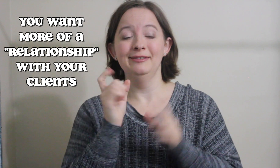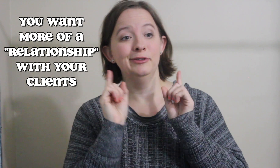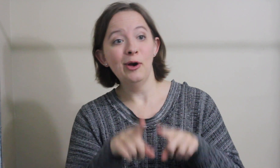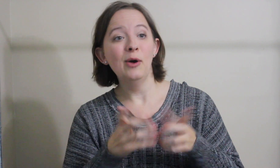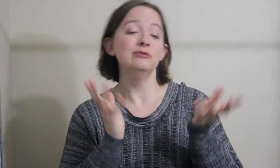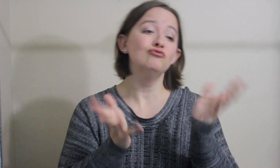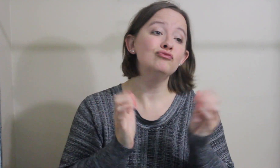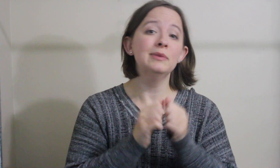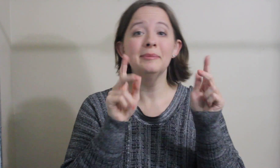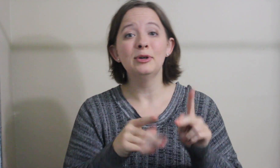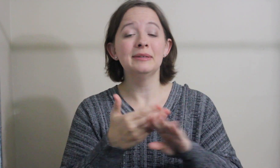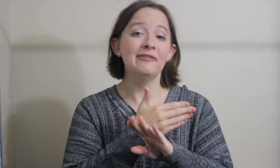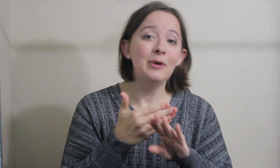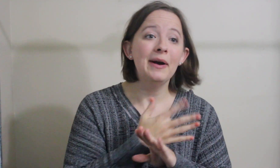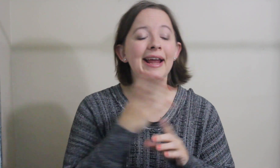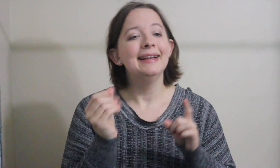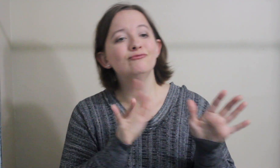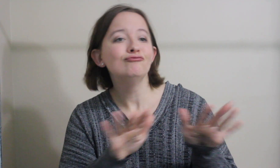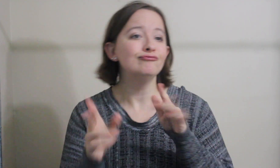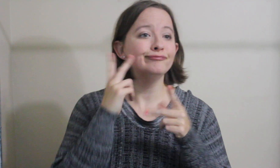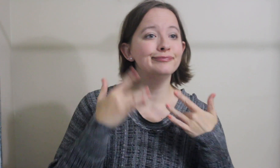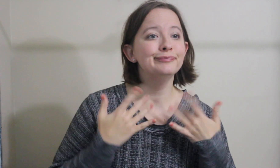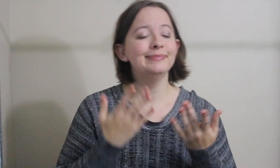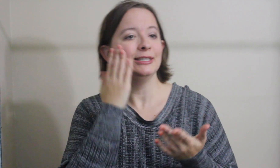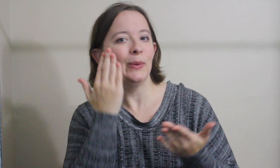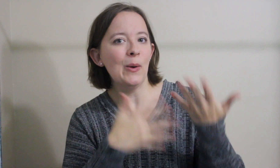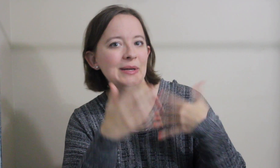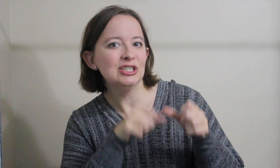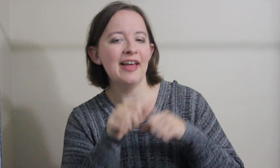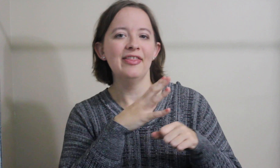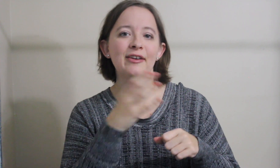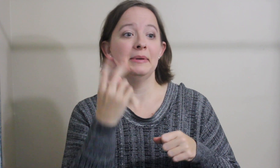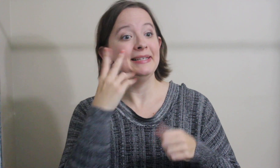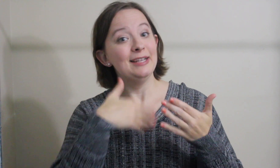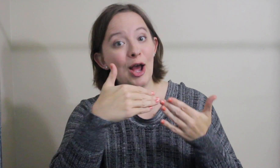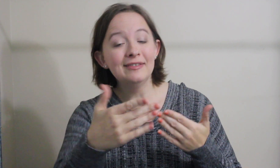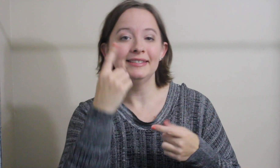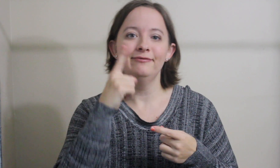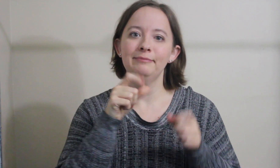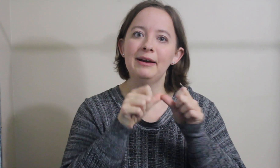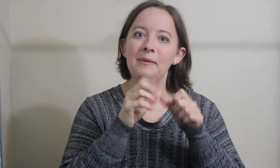Maybe you like in person because you like to talk with them and you know kind of see what's going on, get to know each other.